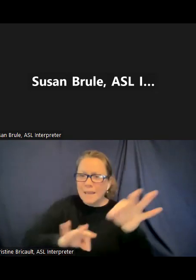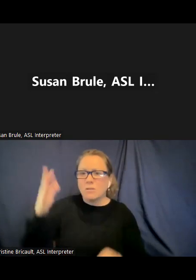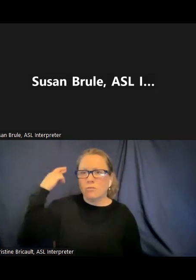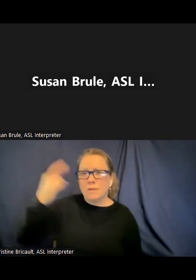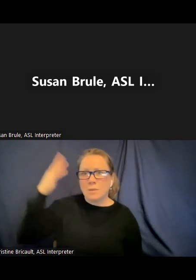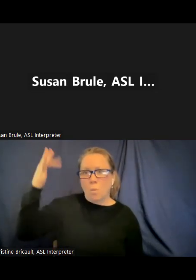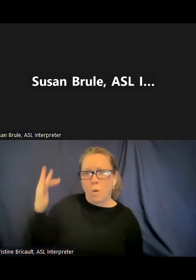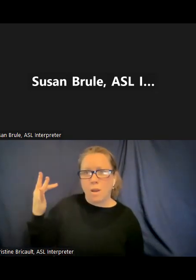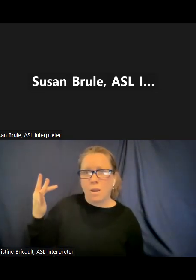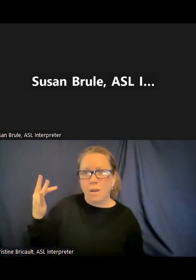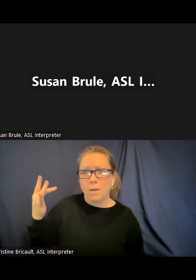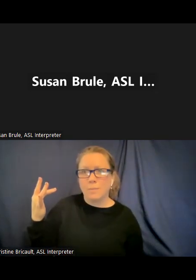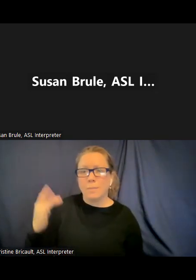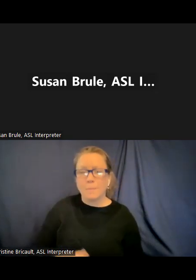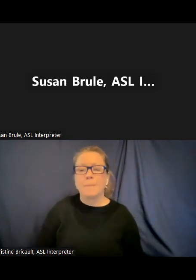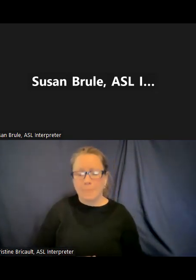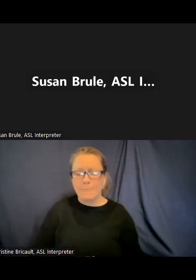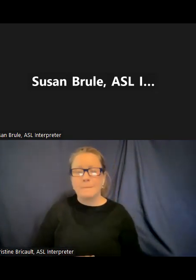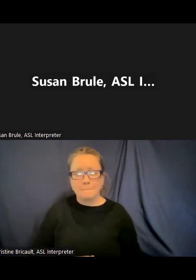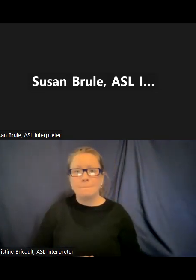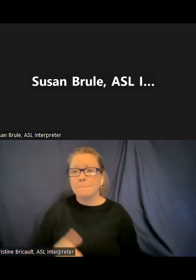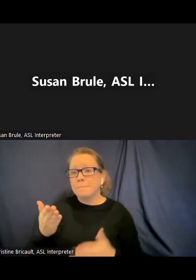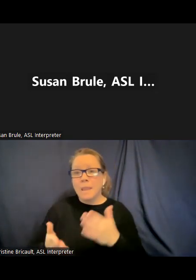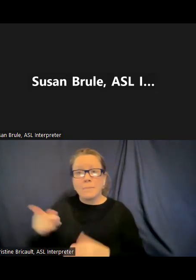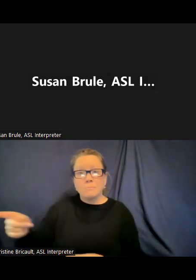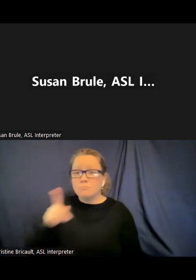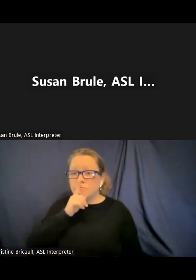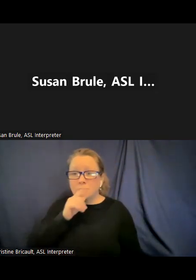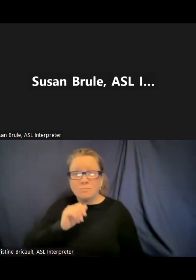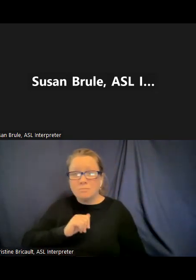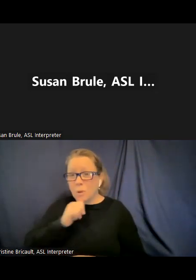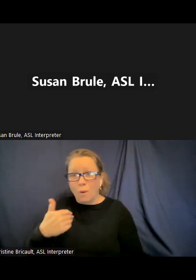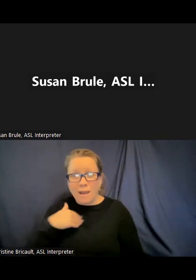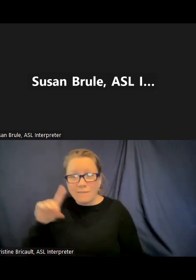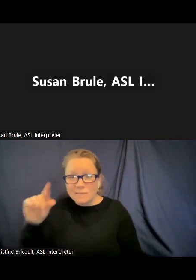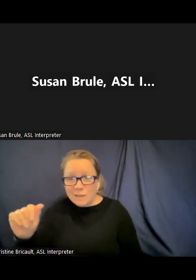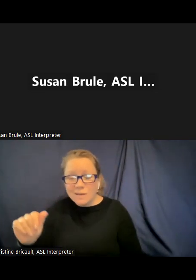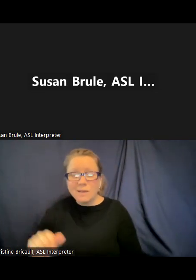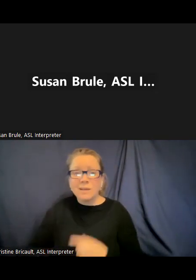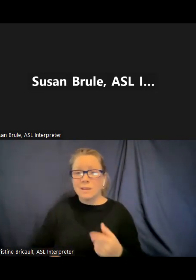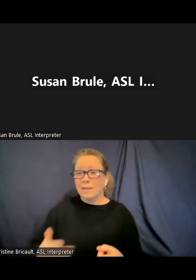Either, you know, the person doesn't have a disability; why you found the person doesn't have a disability.